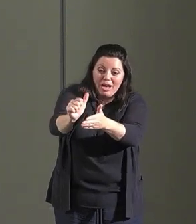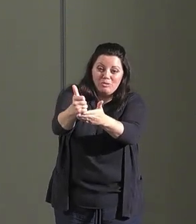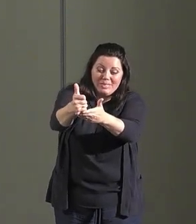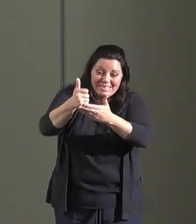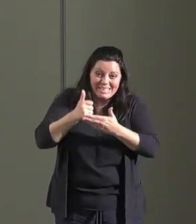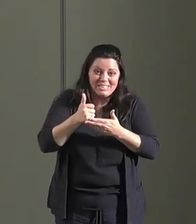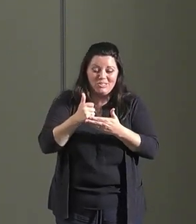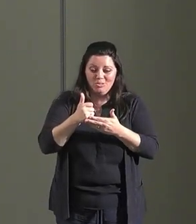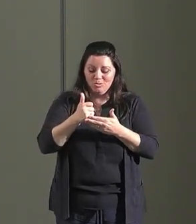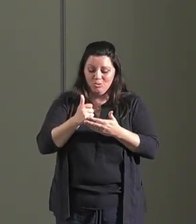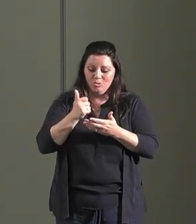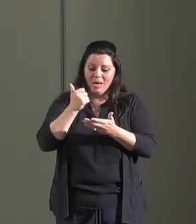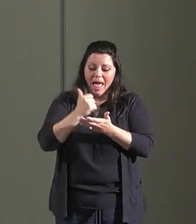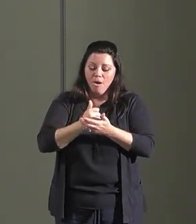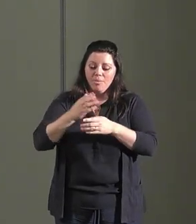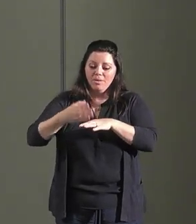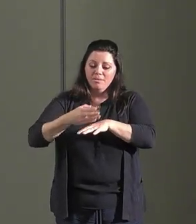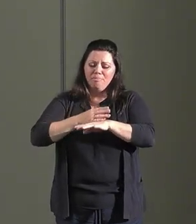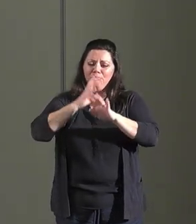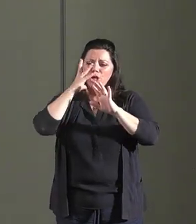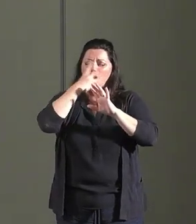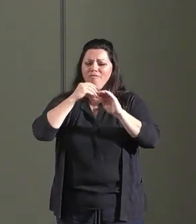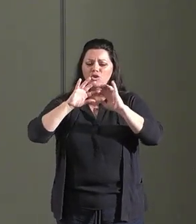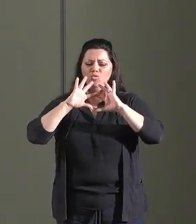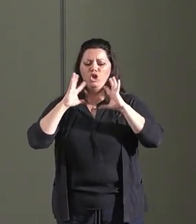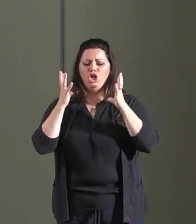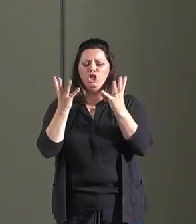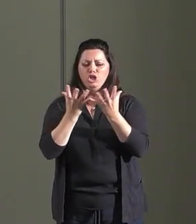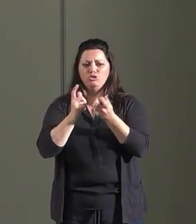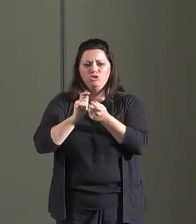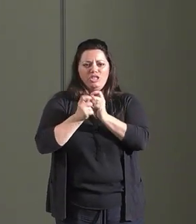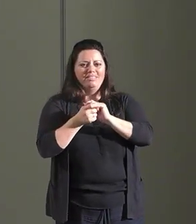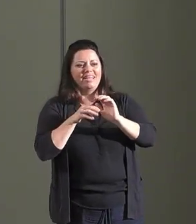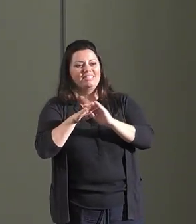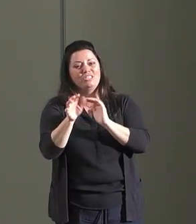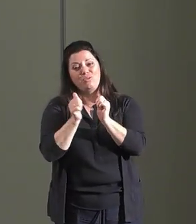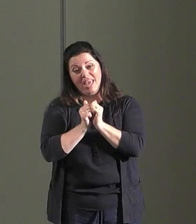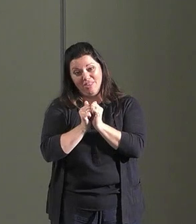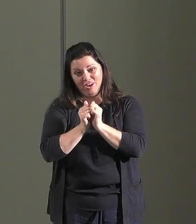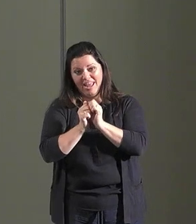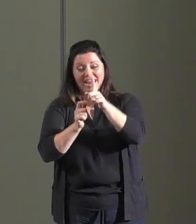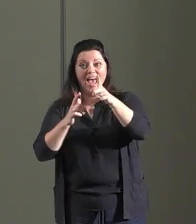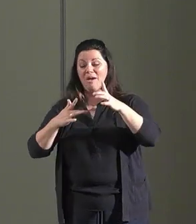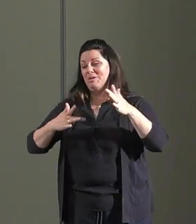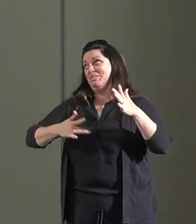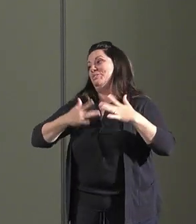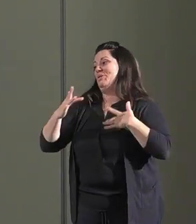this beautiful world to change access together. And I got excited I lost the